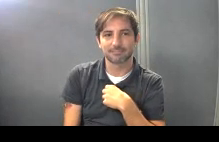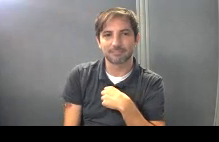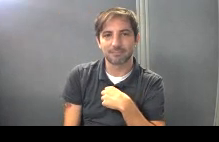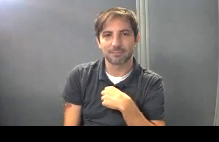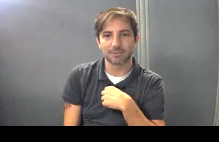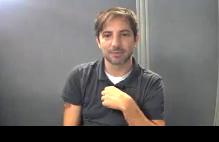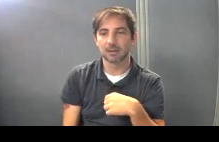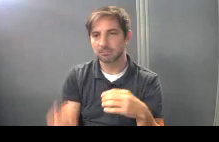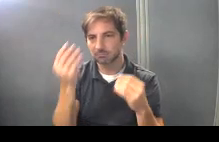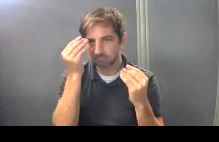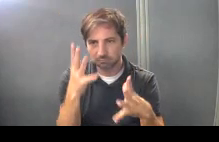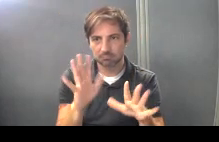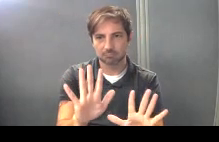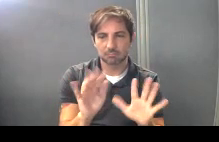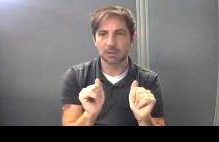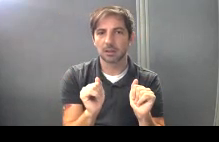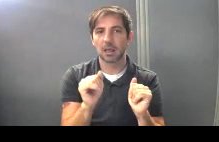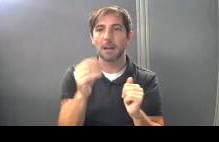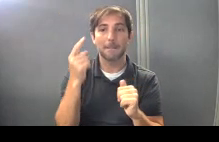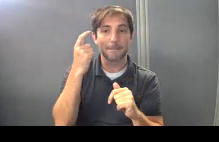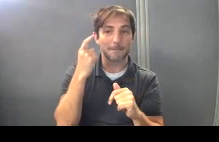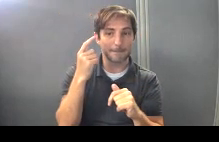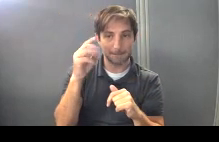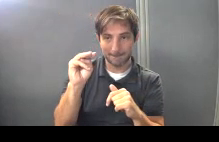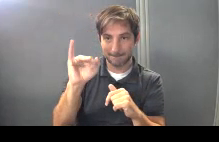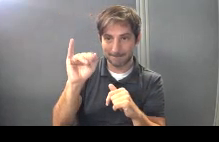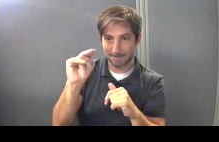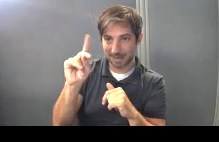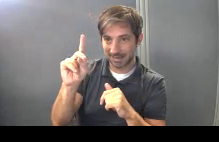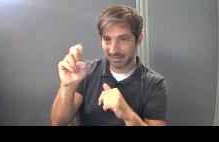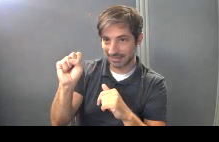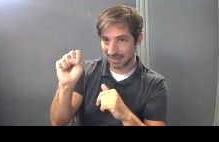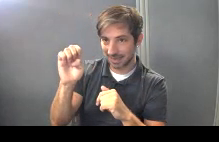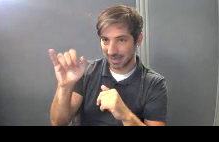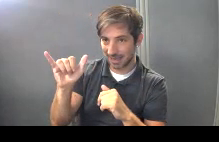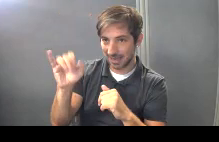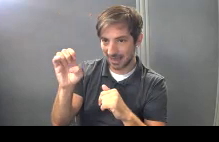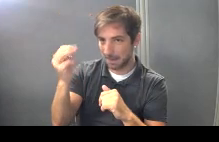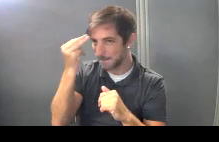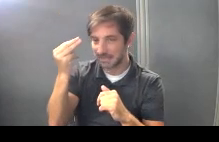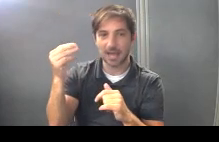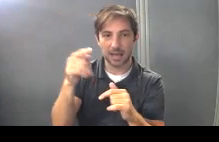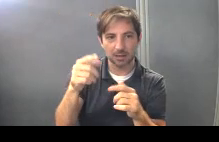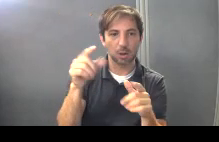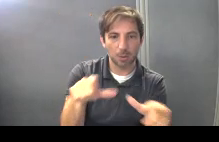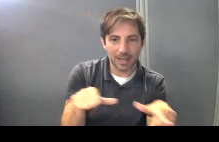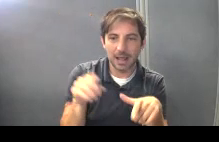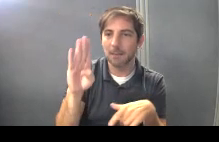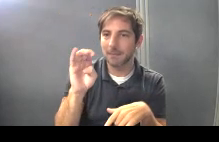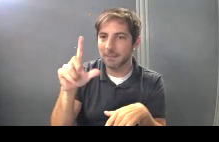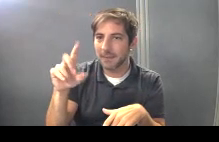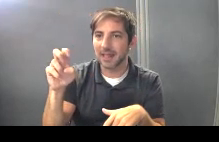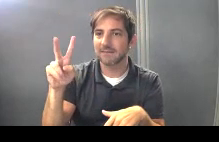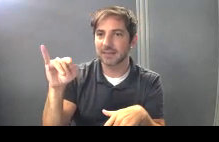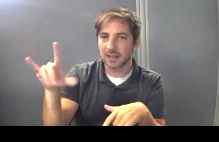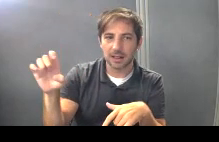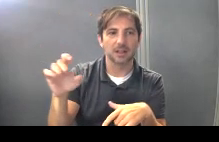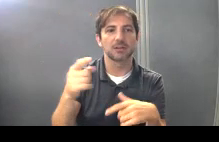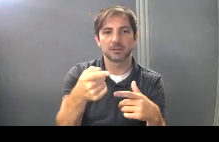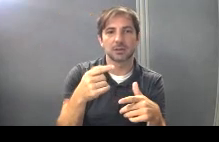WE WOULD LIKE TO ACKNOWLEDGE THAT MINDSEYE IS LOCATED IN BELLEVILLE, ILLINOIS THE HOME